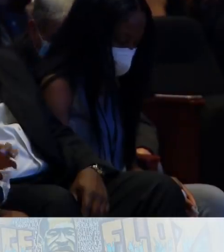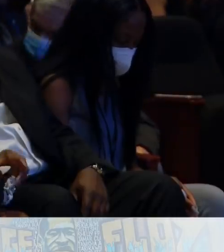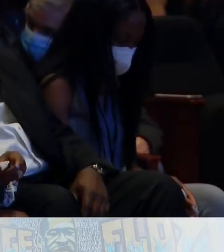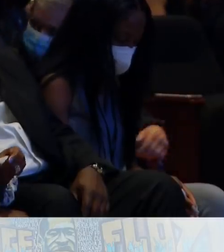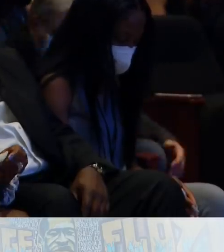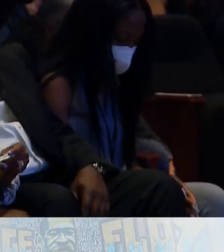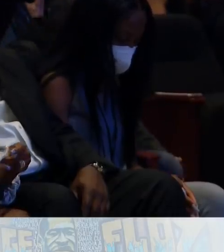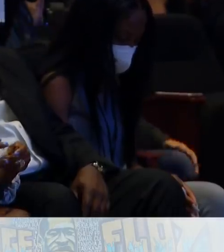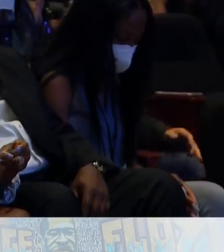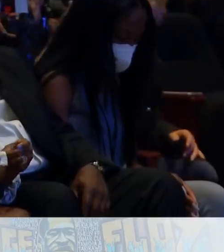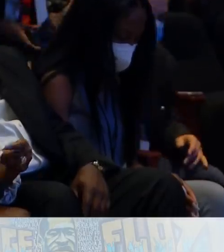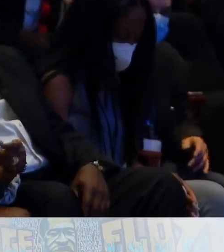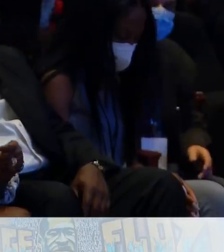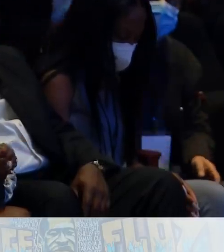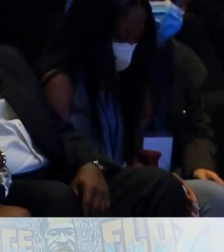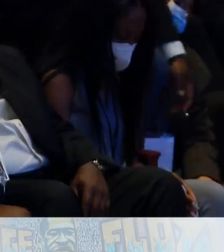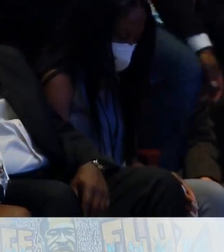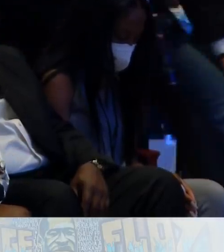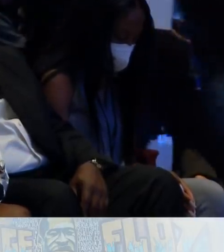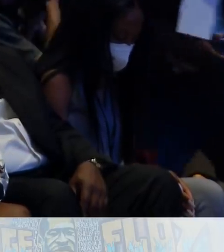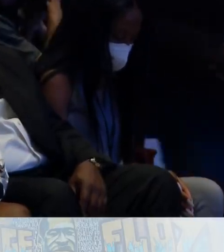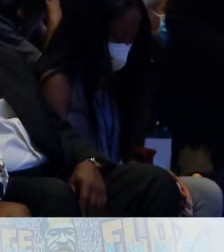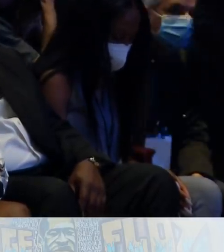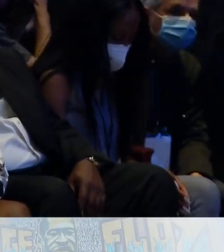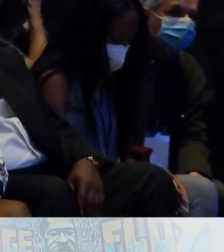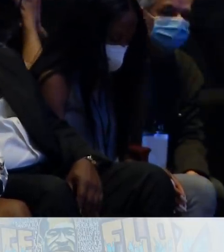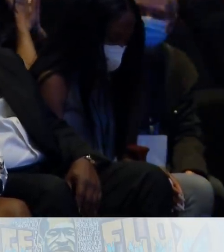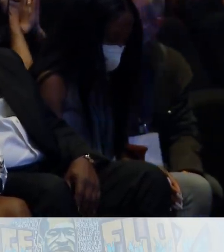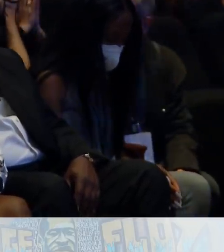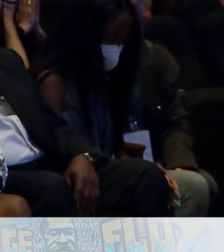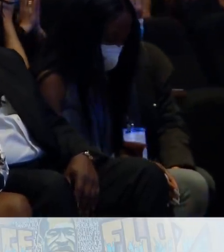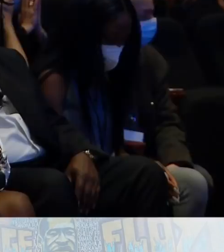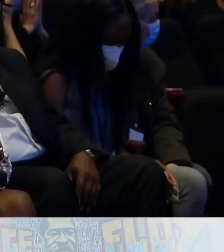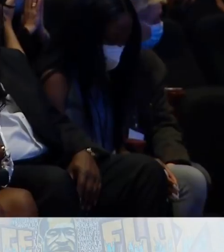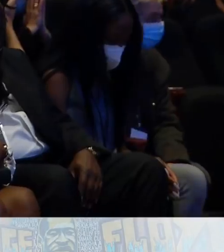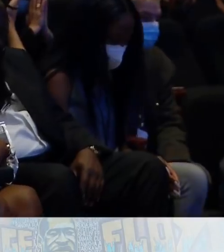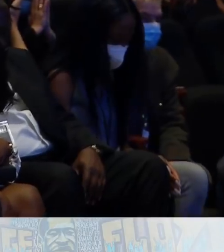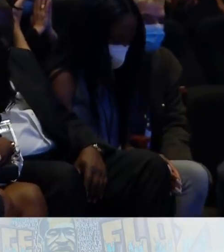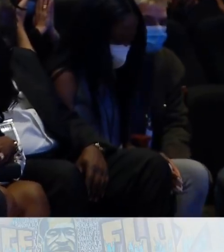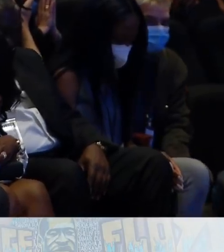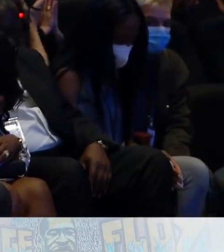TODAY AND MULTIPLY THIS HEALING ALL OVER THIS NATION. AS PART OF THAT NOW CRYING OUT